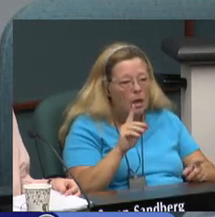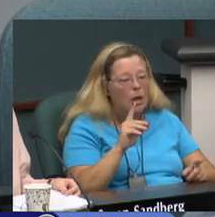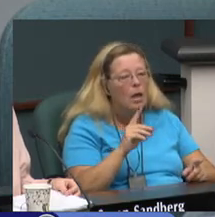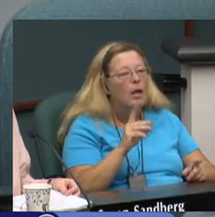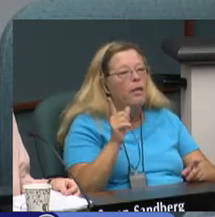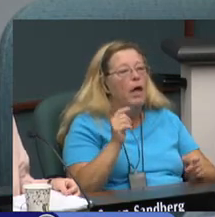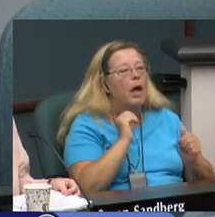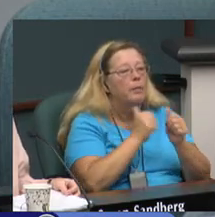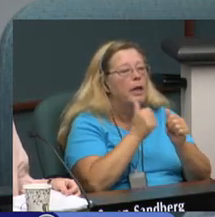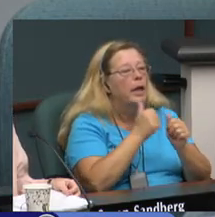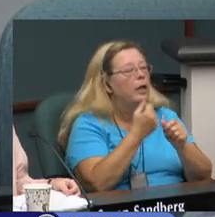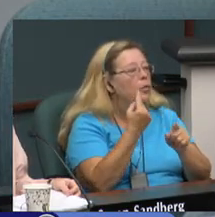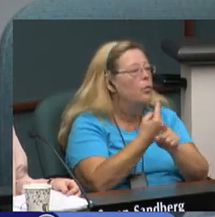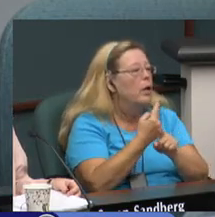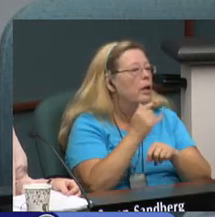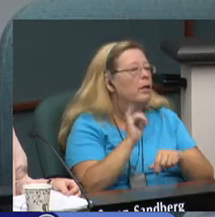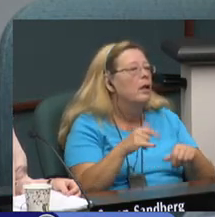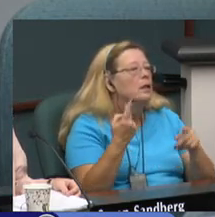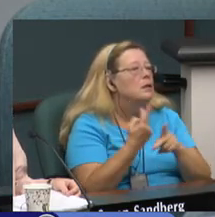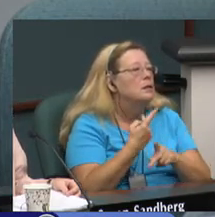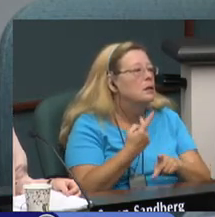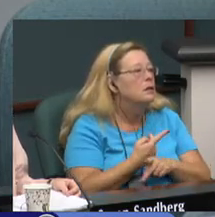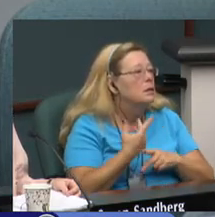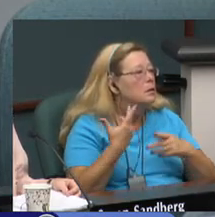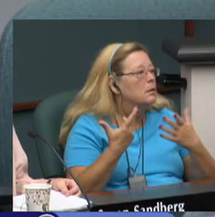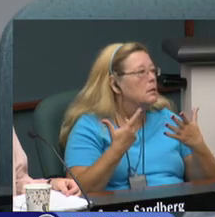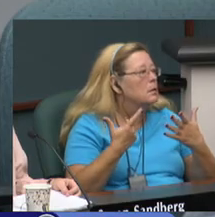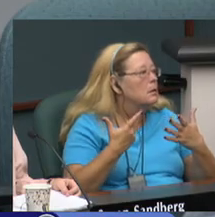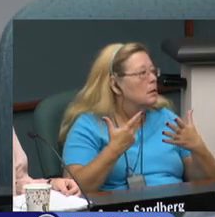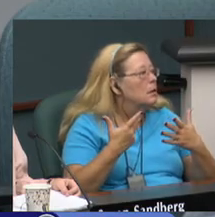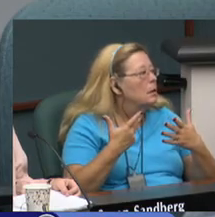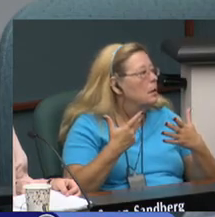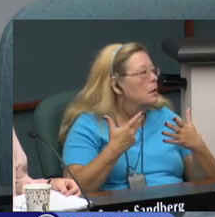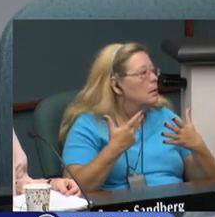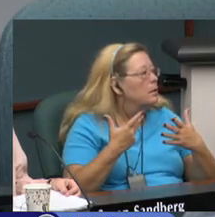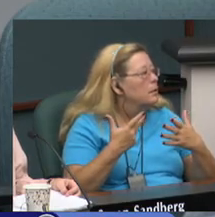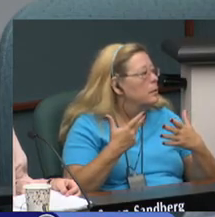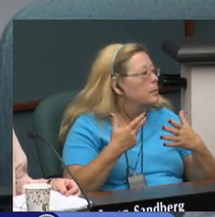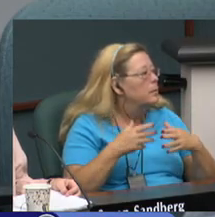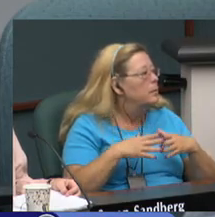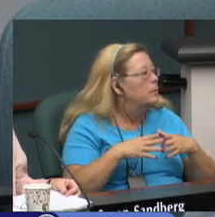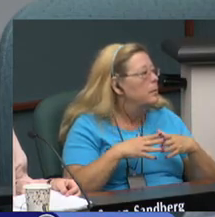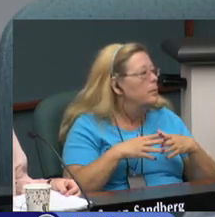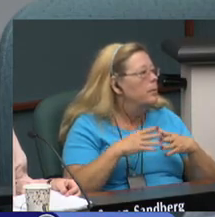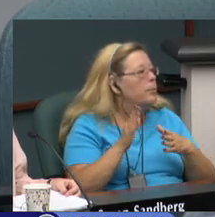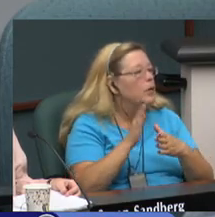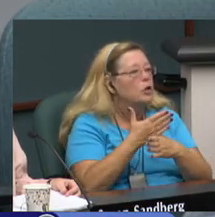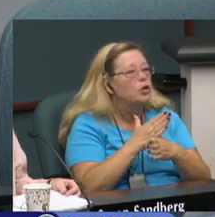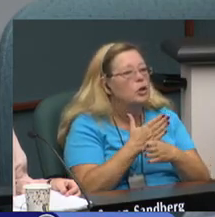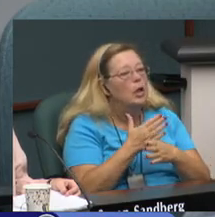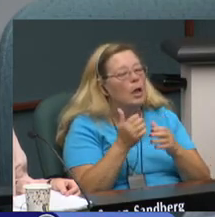that's a calculation that that would be shared with you know once we get to that